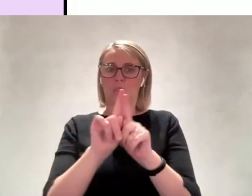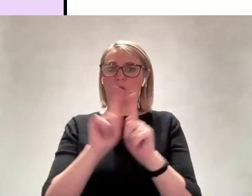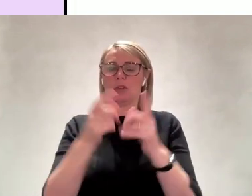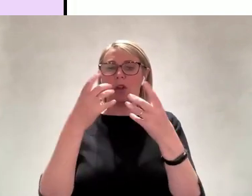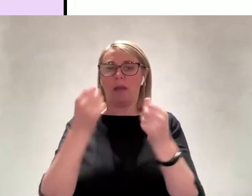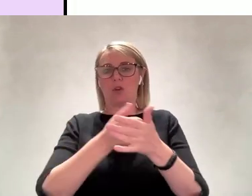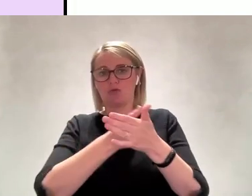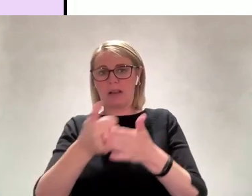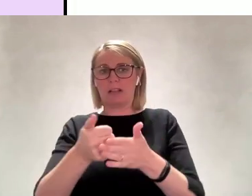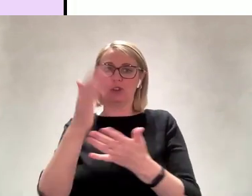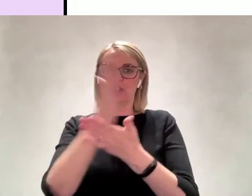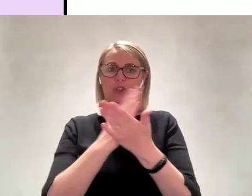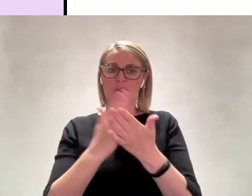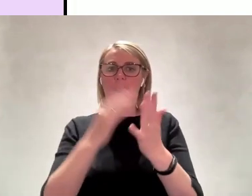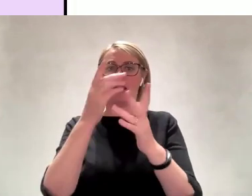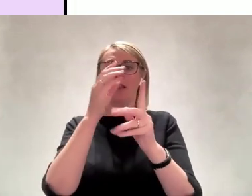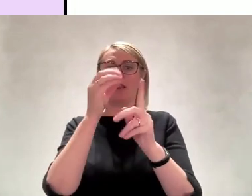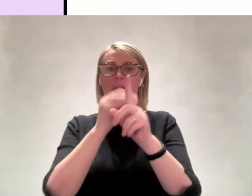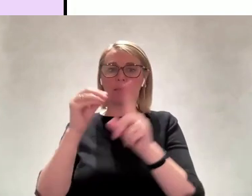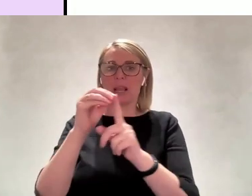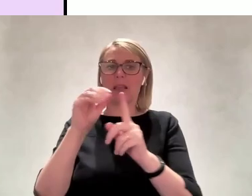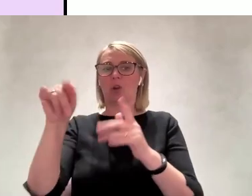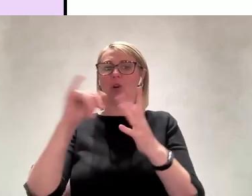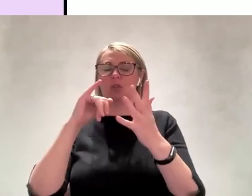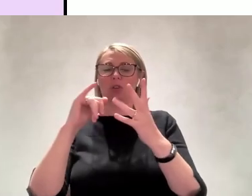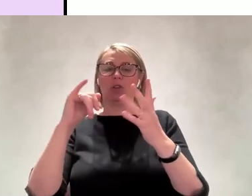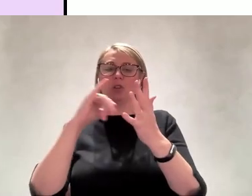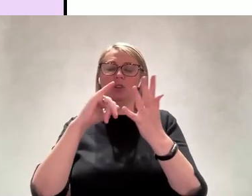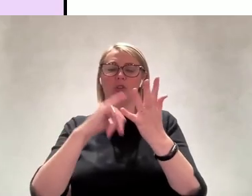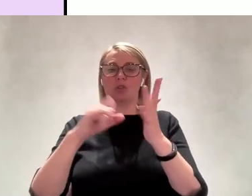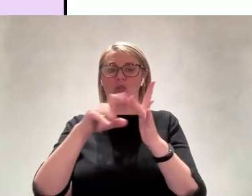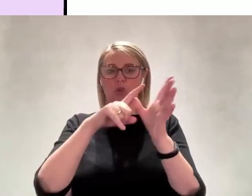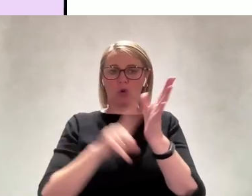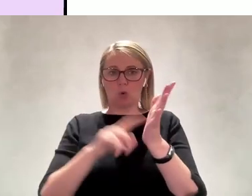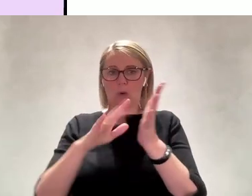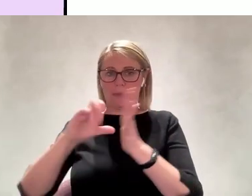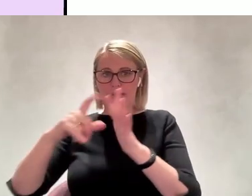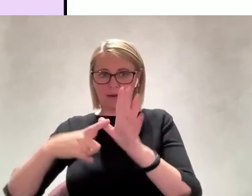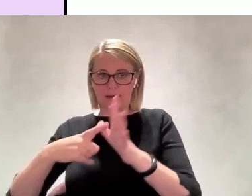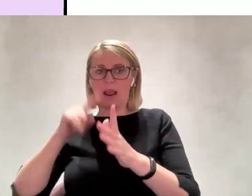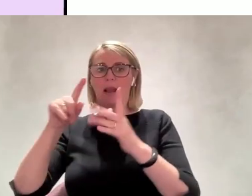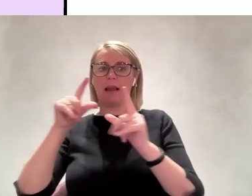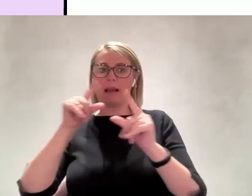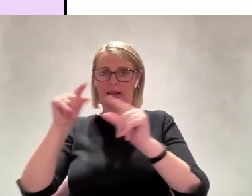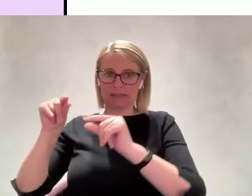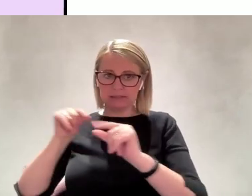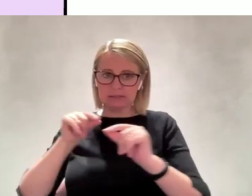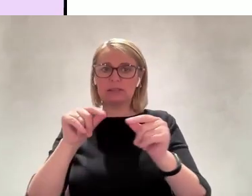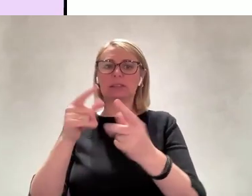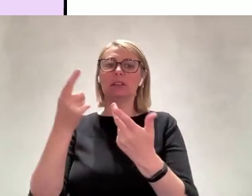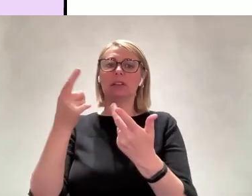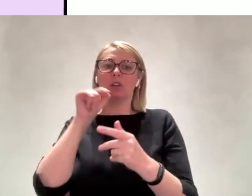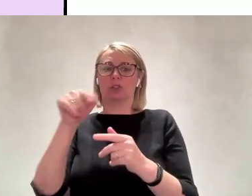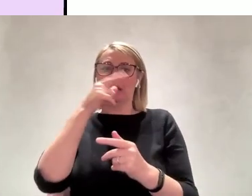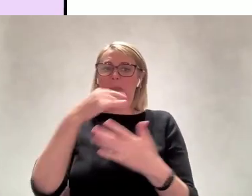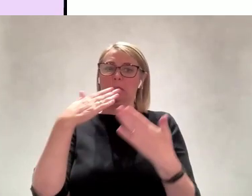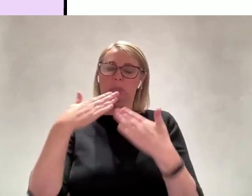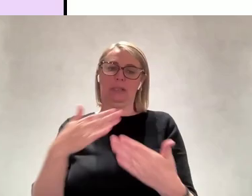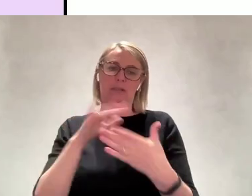We also regularly share updates on social media via Twitter or X, LinkedIn and YouTube, so please check those out as well.